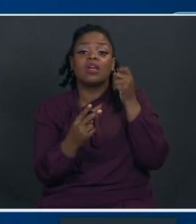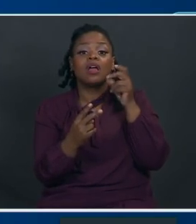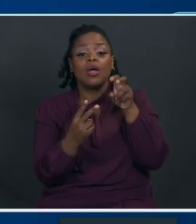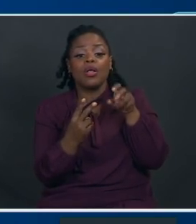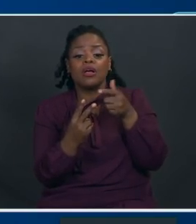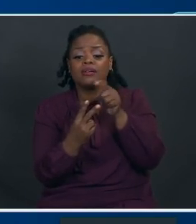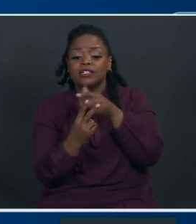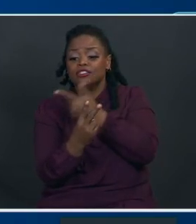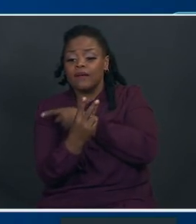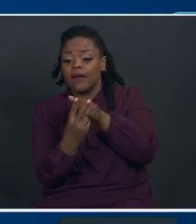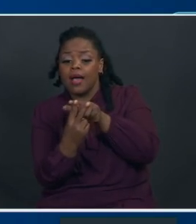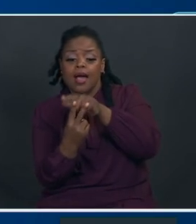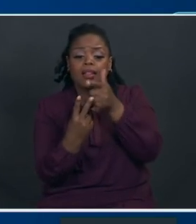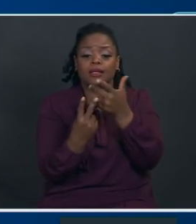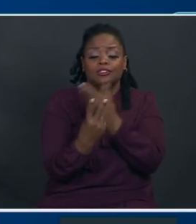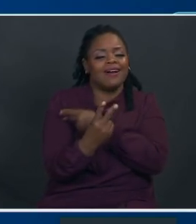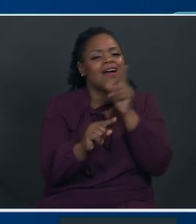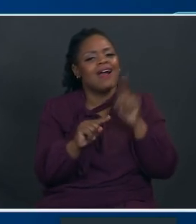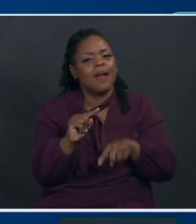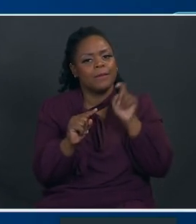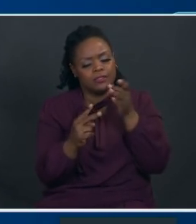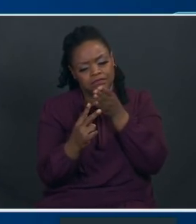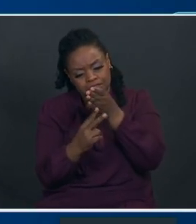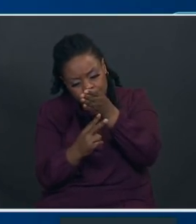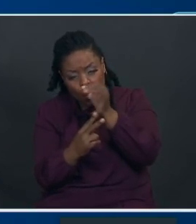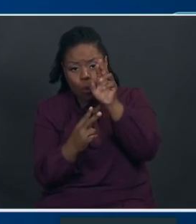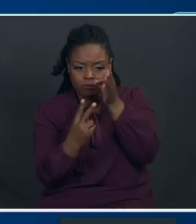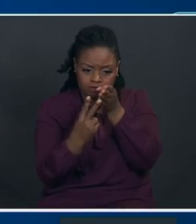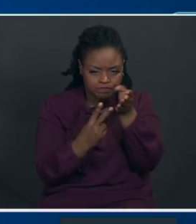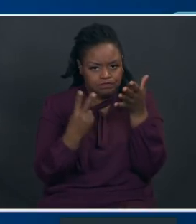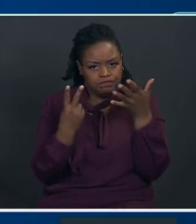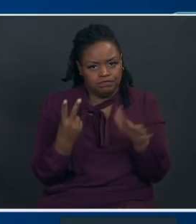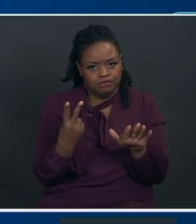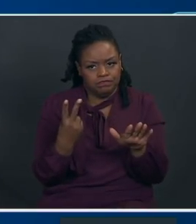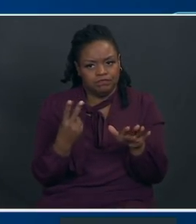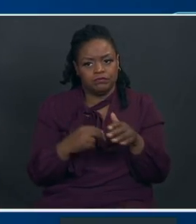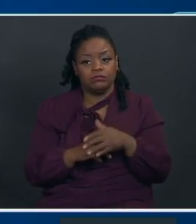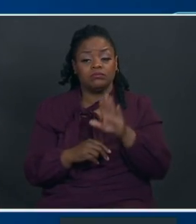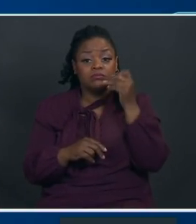people may not simply remember or have documentation of which first dose they received.